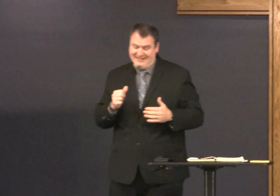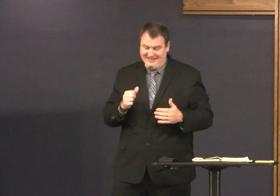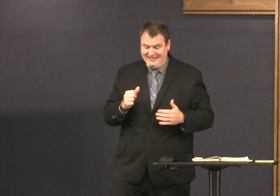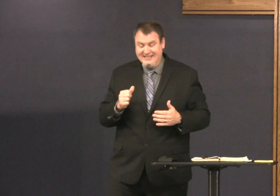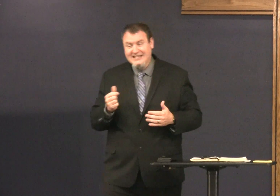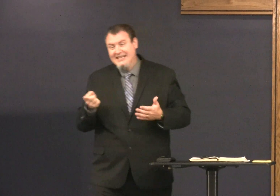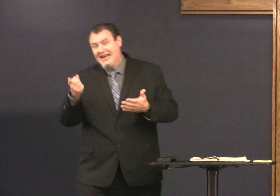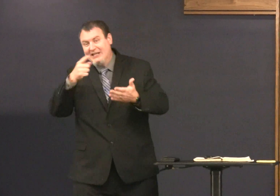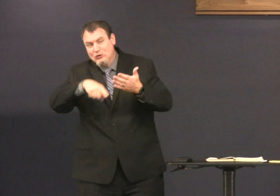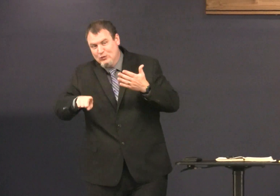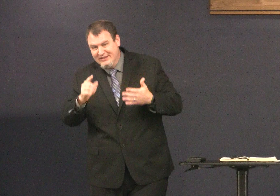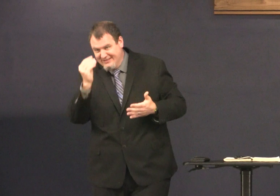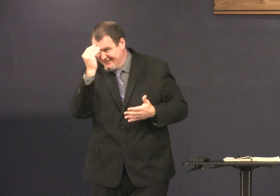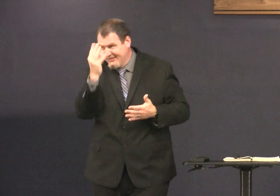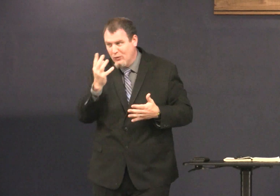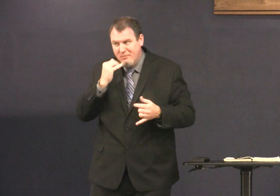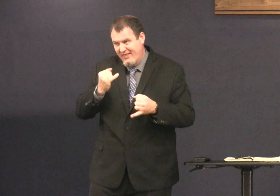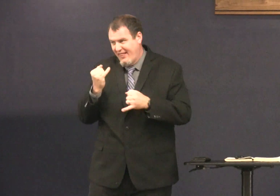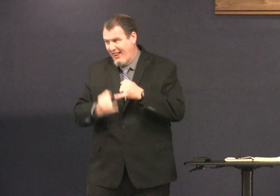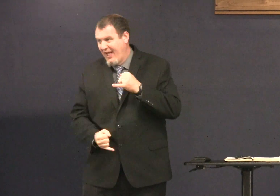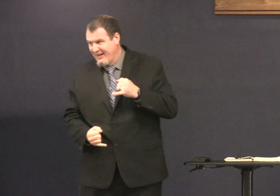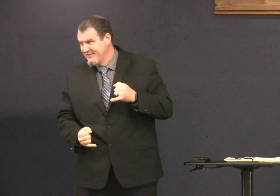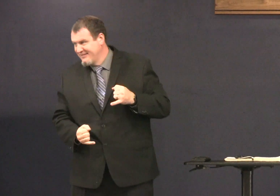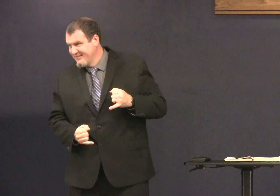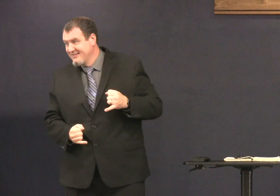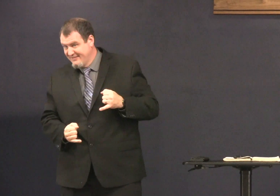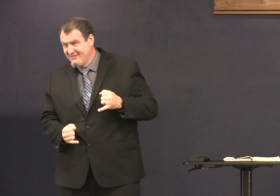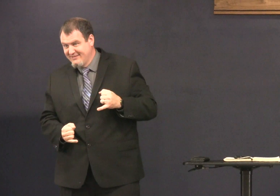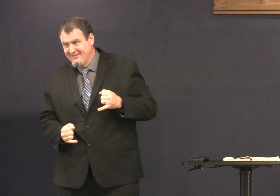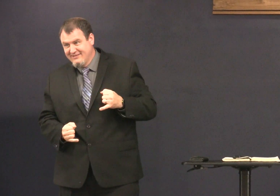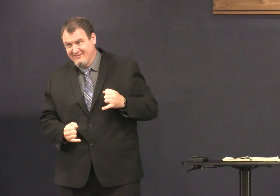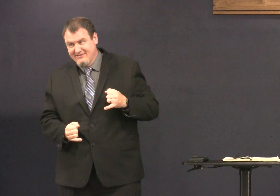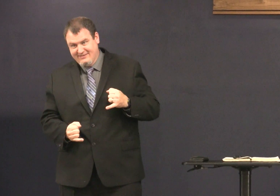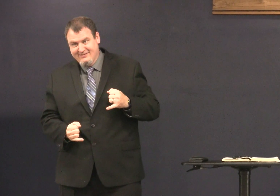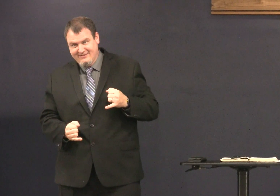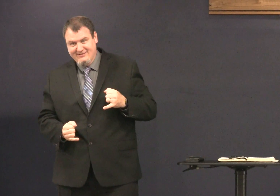describe himself next week will be the last week just to let you know